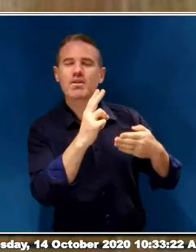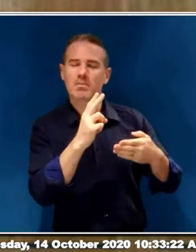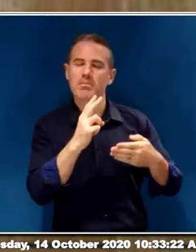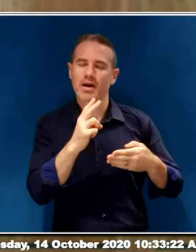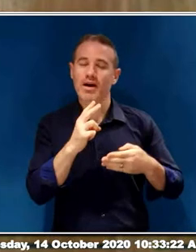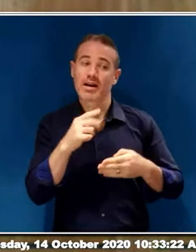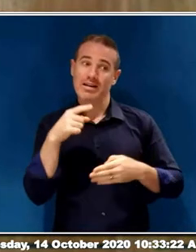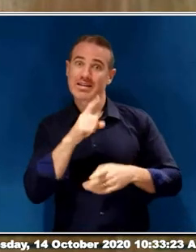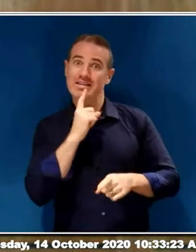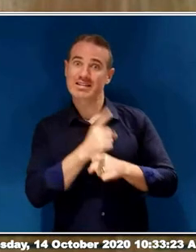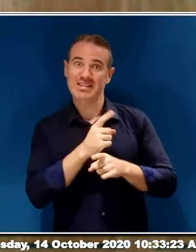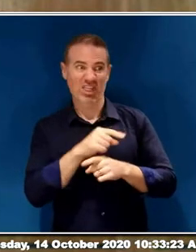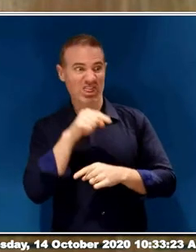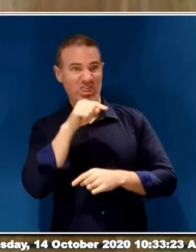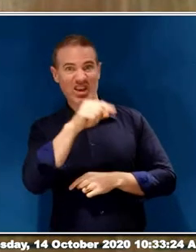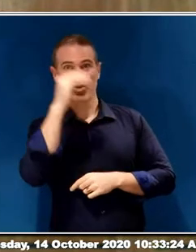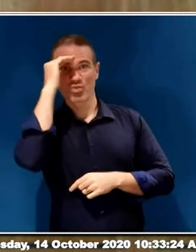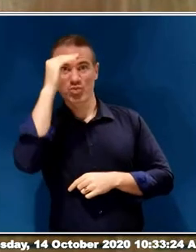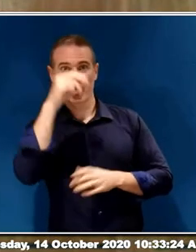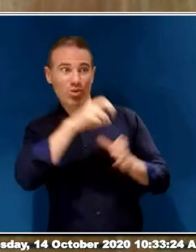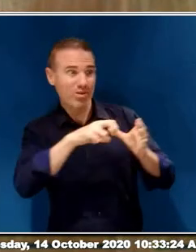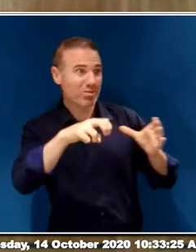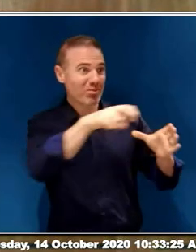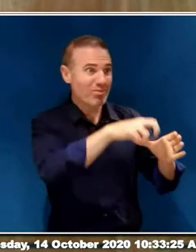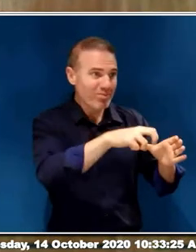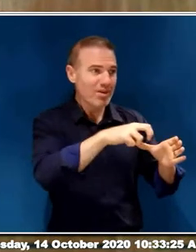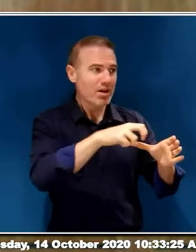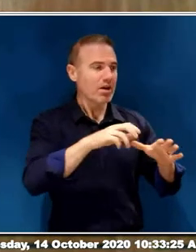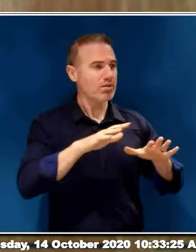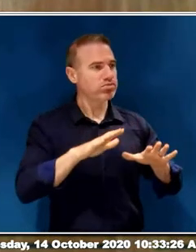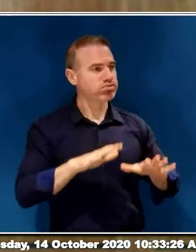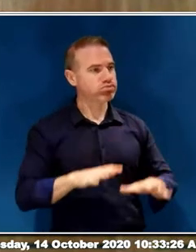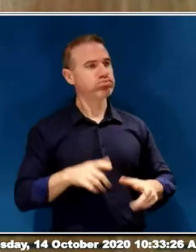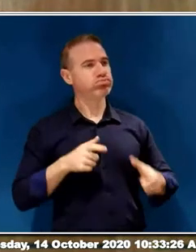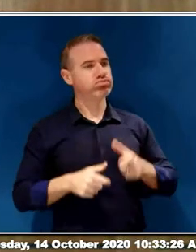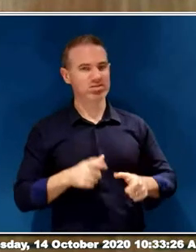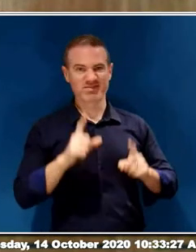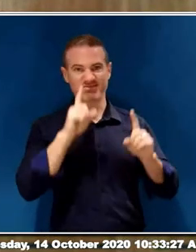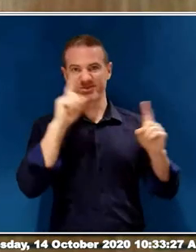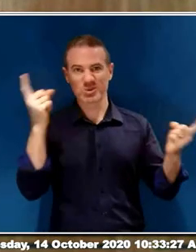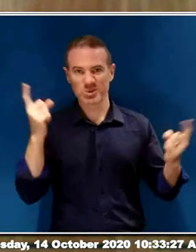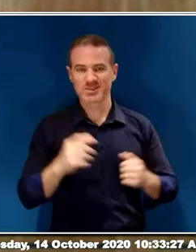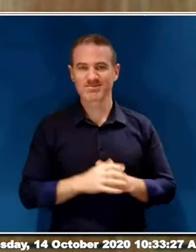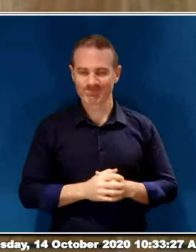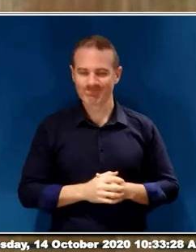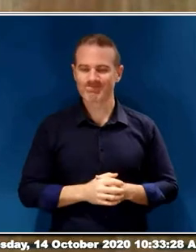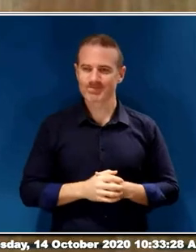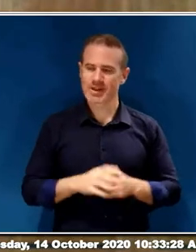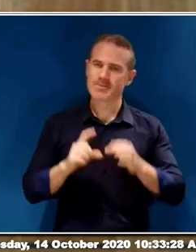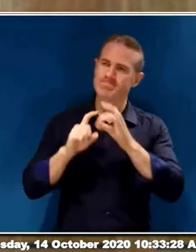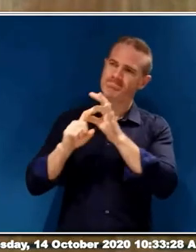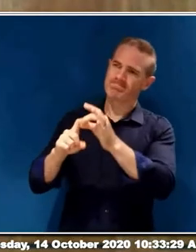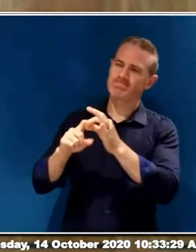Sarah, your son was assessed, wasn't he, by an Education Queensland therapist in Term 2.